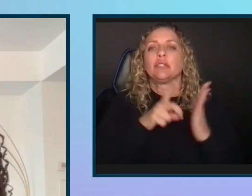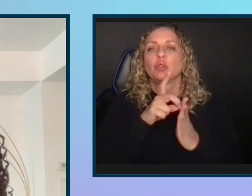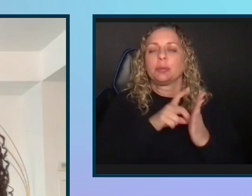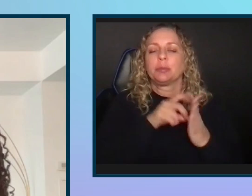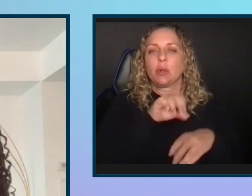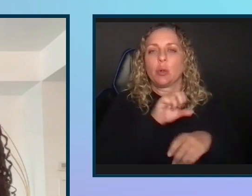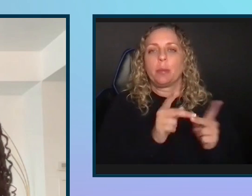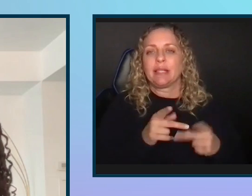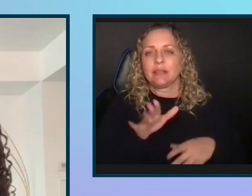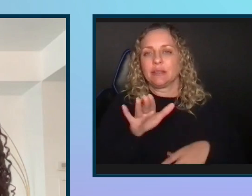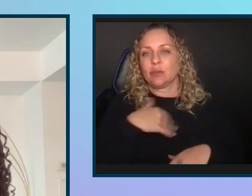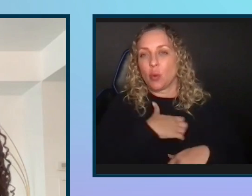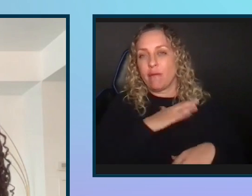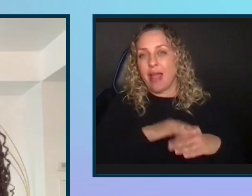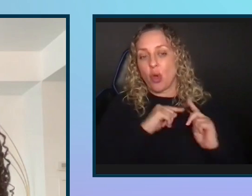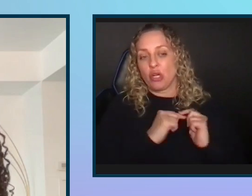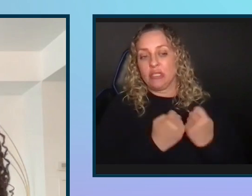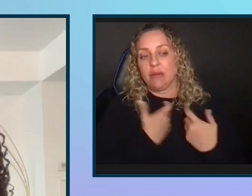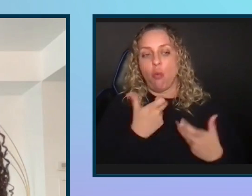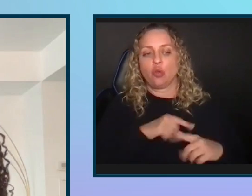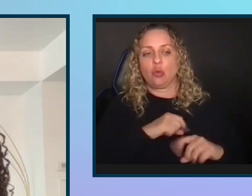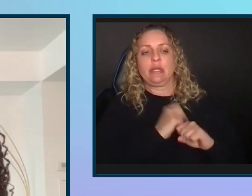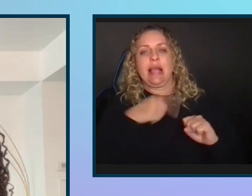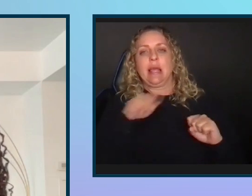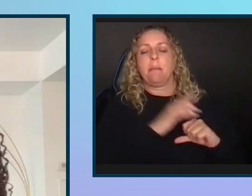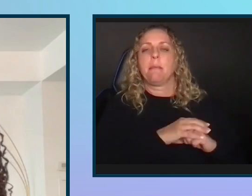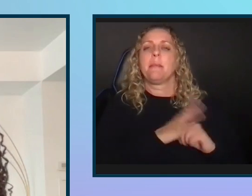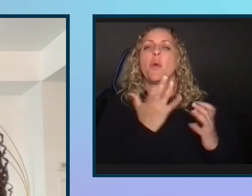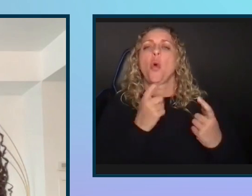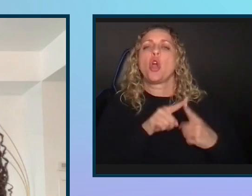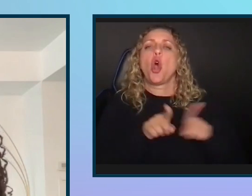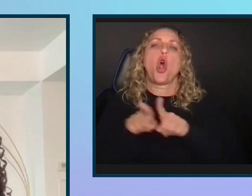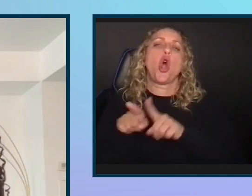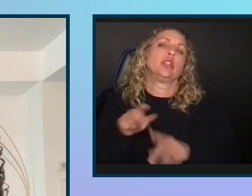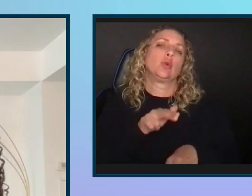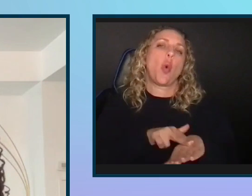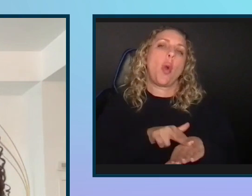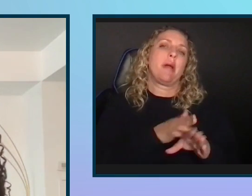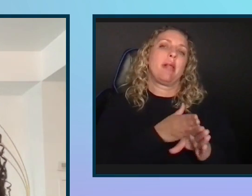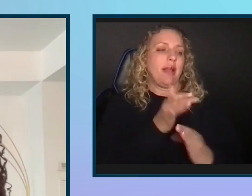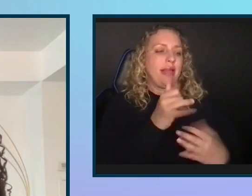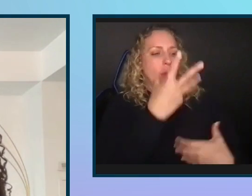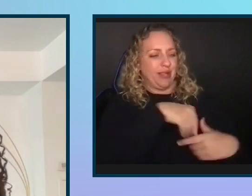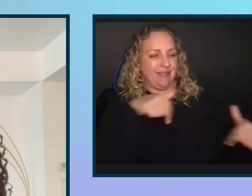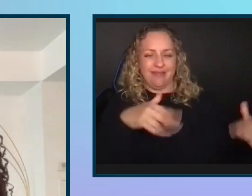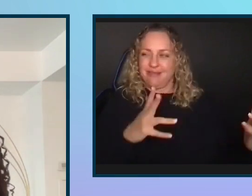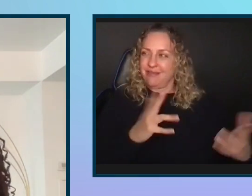So we've got them on our teams and we wanna protect them. And we wanna also normalize their participation versus other performers, right?